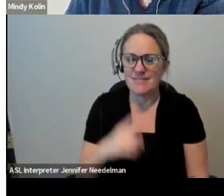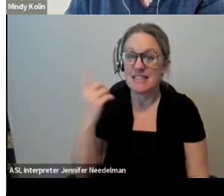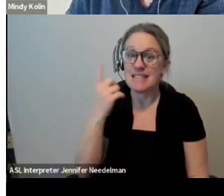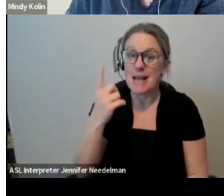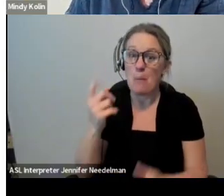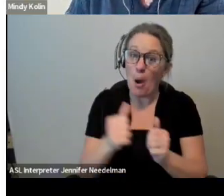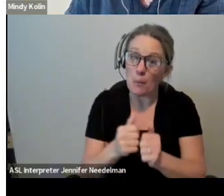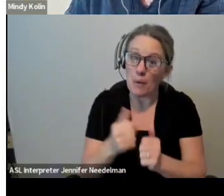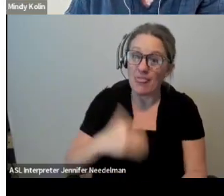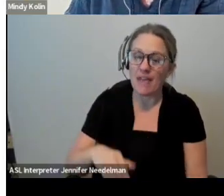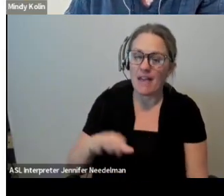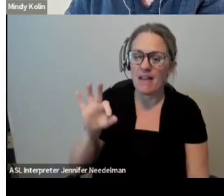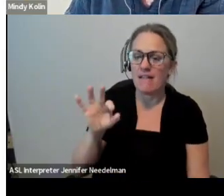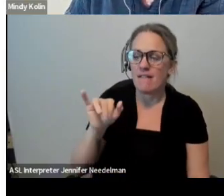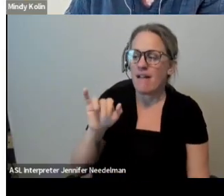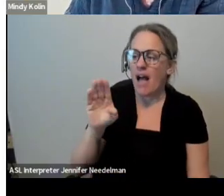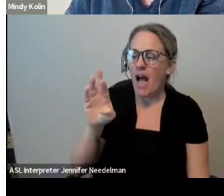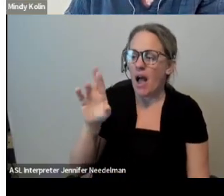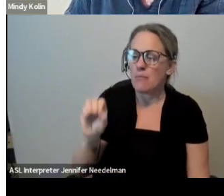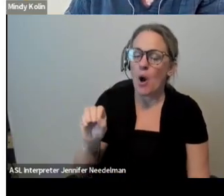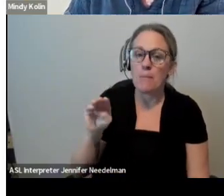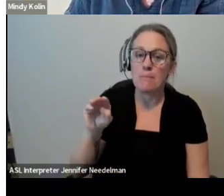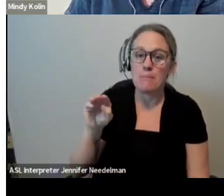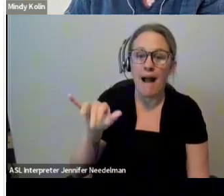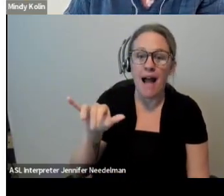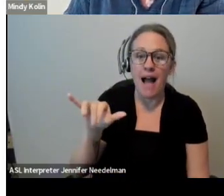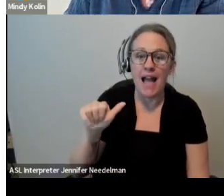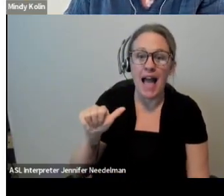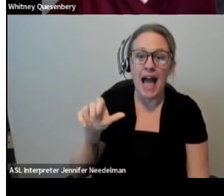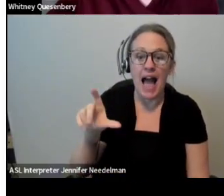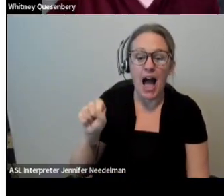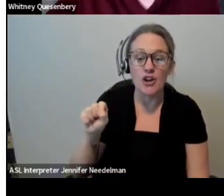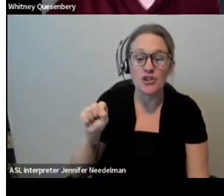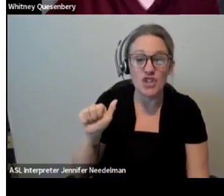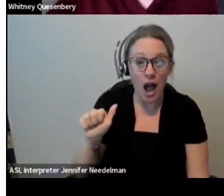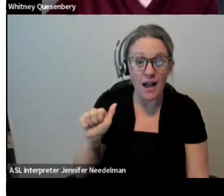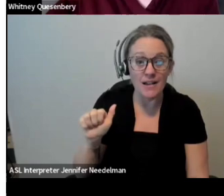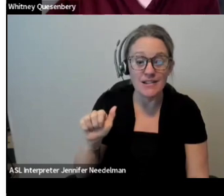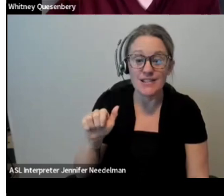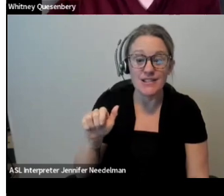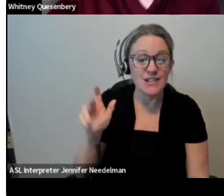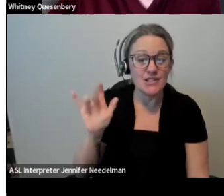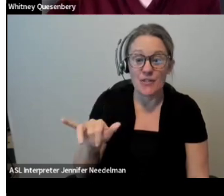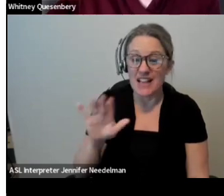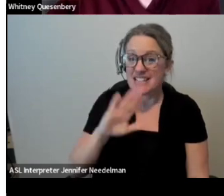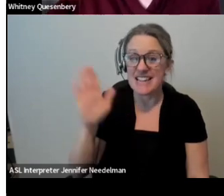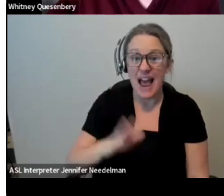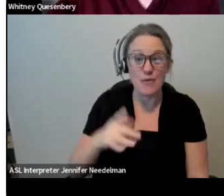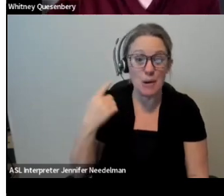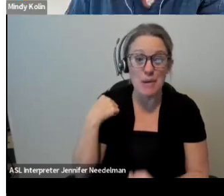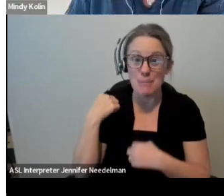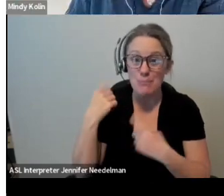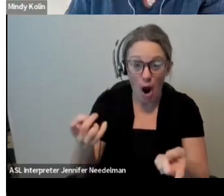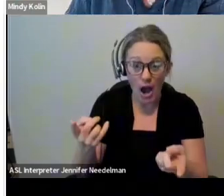I have not heard that brought up in a presentation ever in this world, so I feel seen in a whole different way.